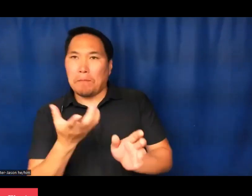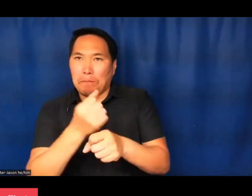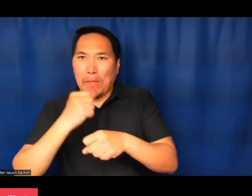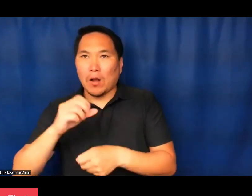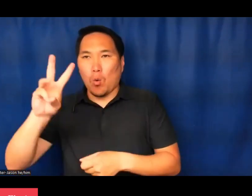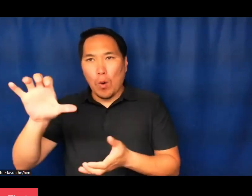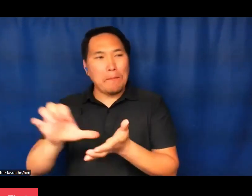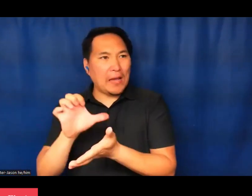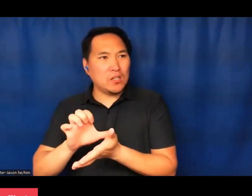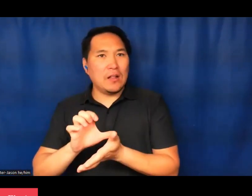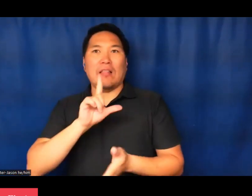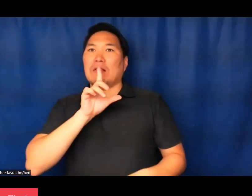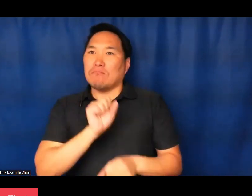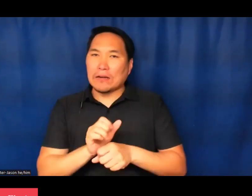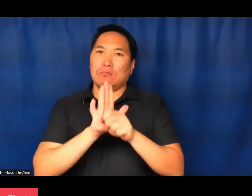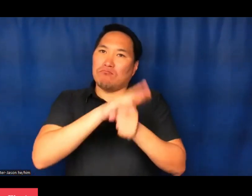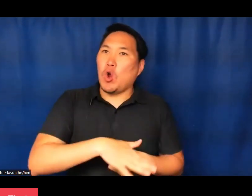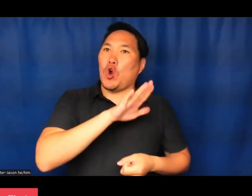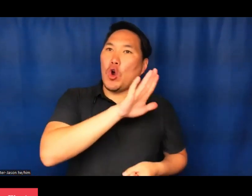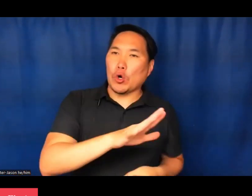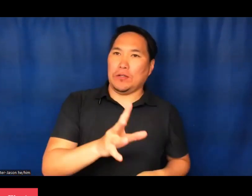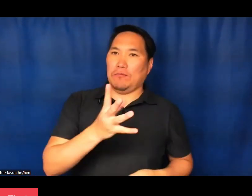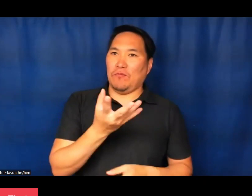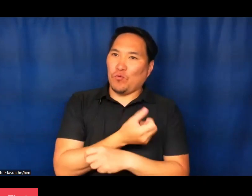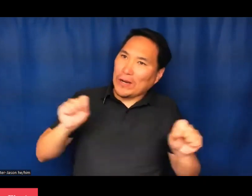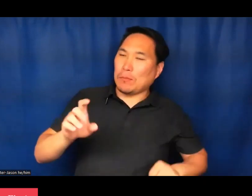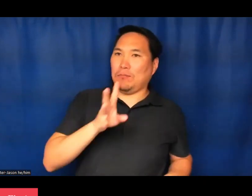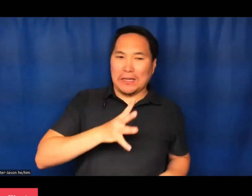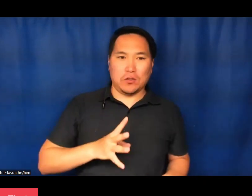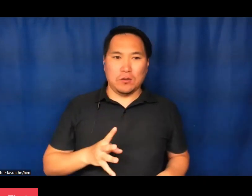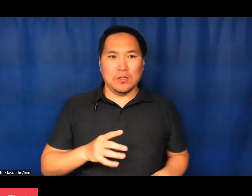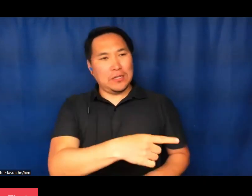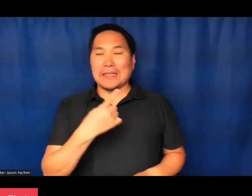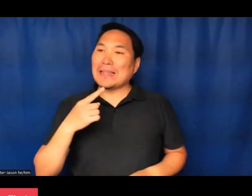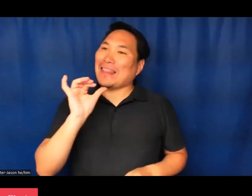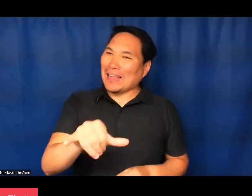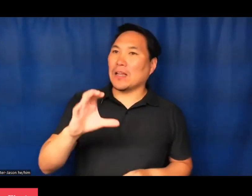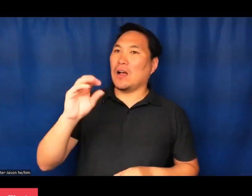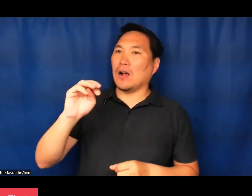her speech in violation of the First Amendment. For her, it's a compelled speech case.